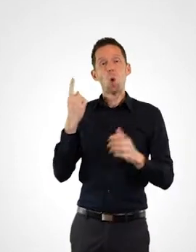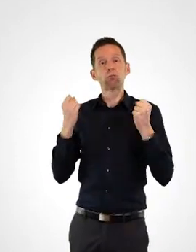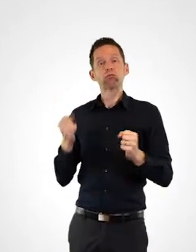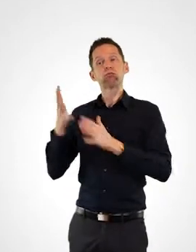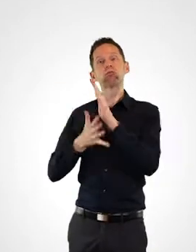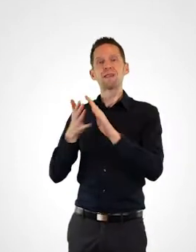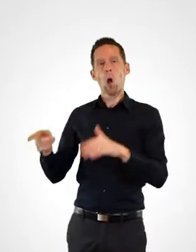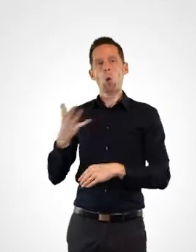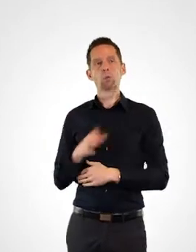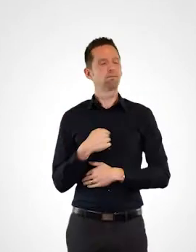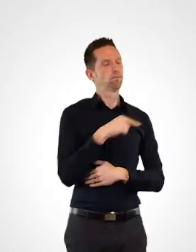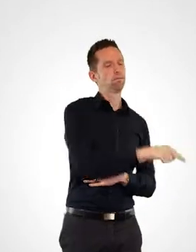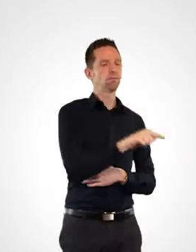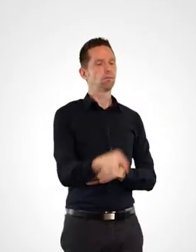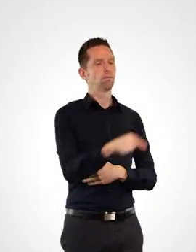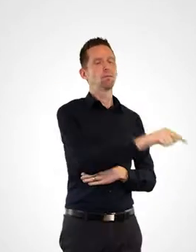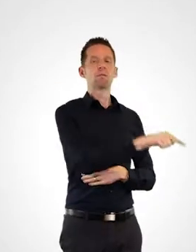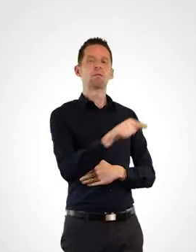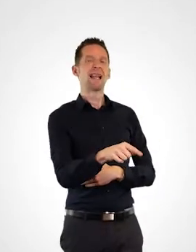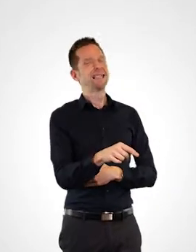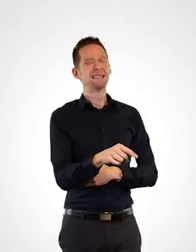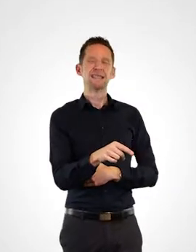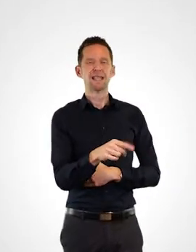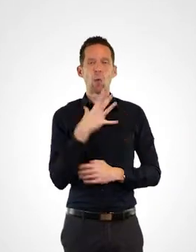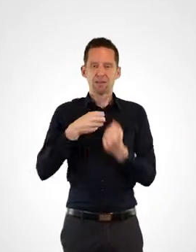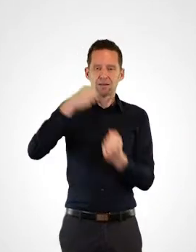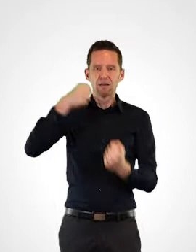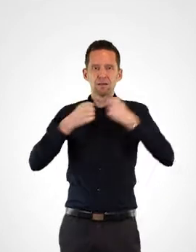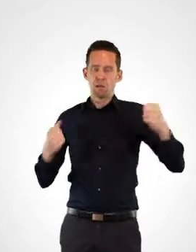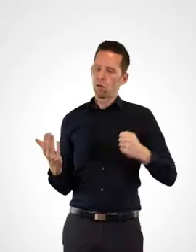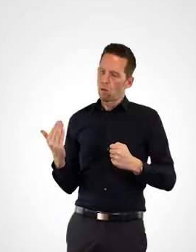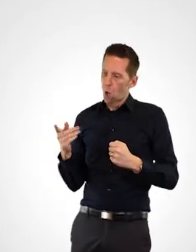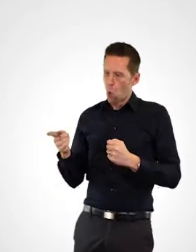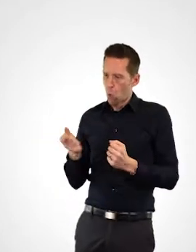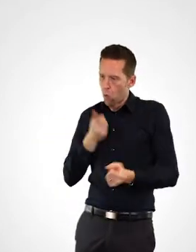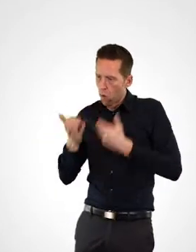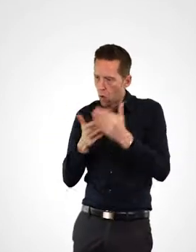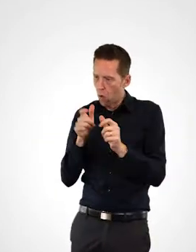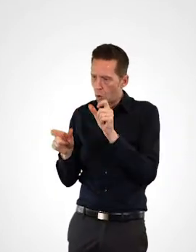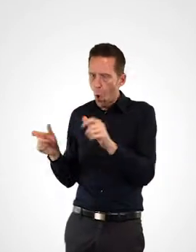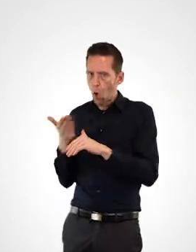to want to point and gesture. We want them to use their language to talk about new words because